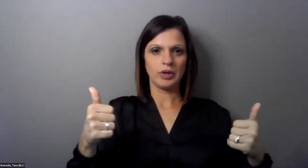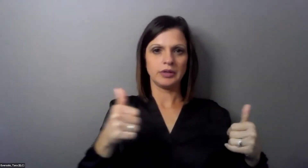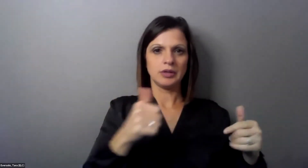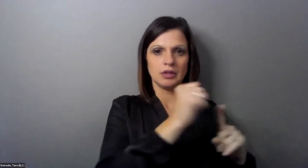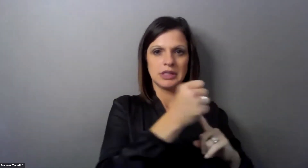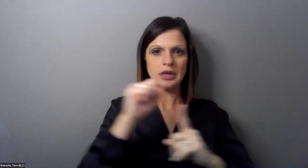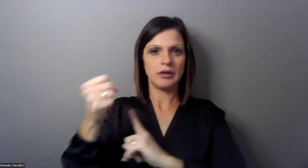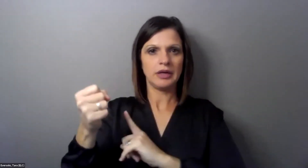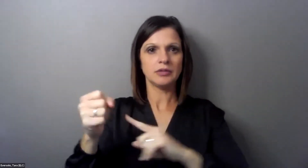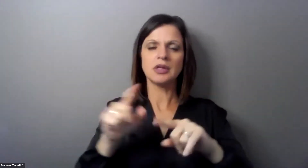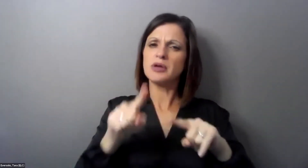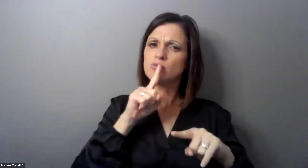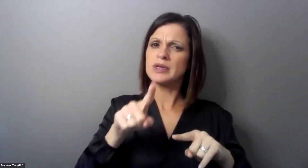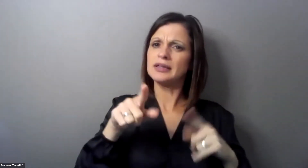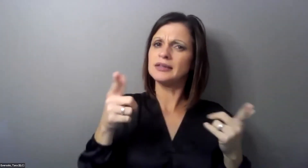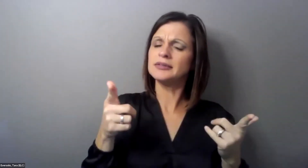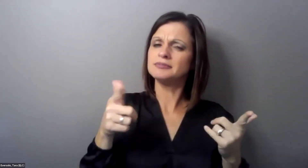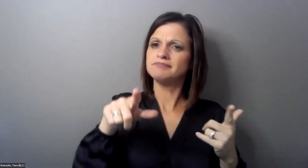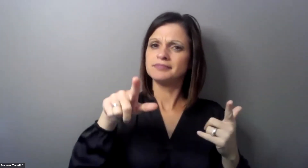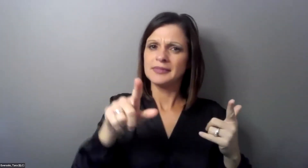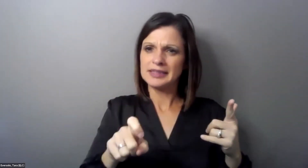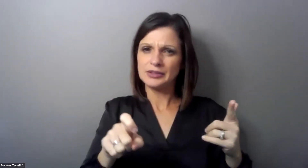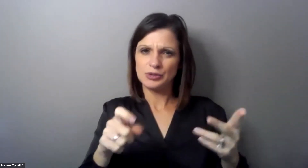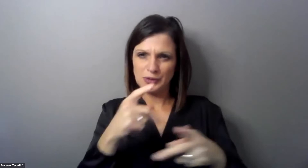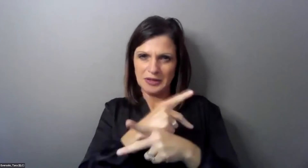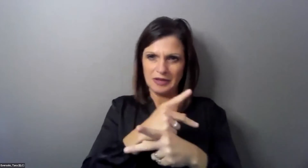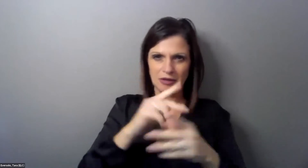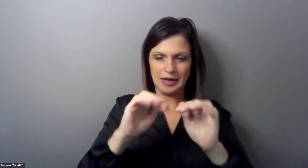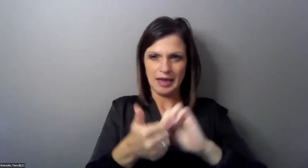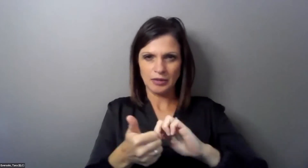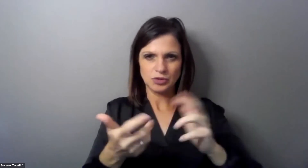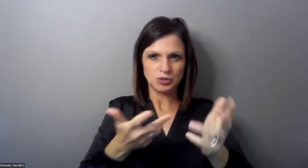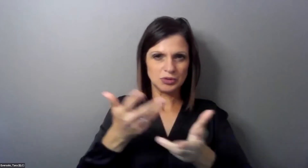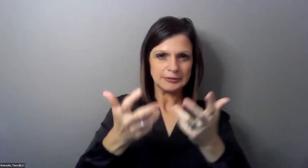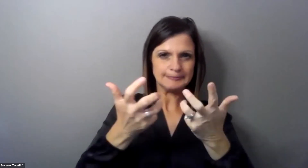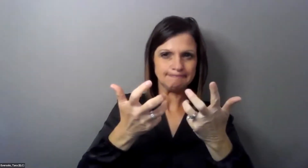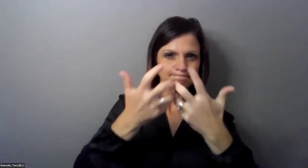I'm happy to turn it over to whoever wants to go first on that.